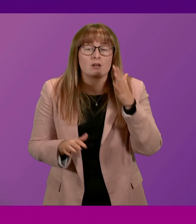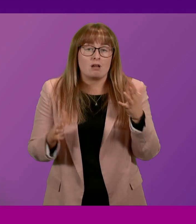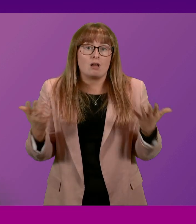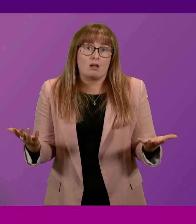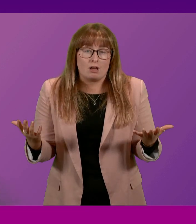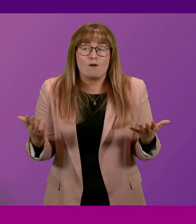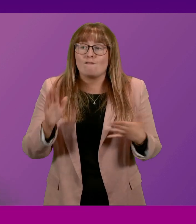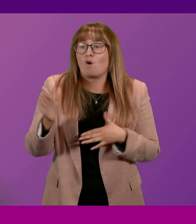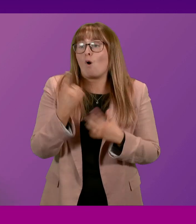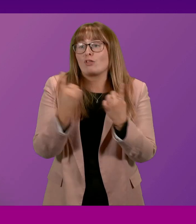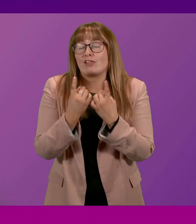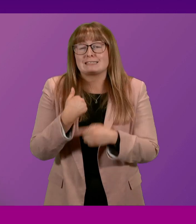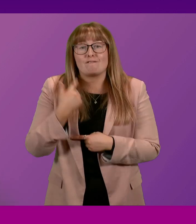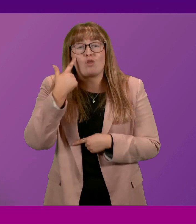Of all the things that I have ever thought about Anas Sarwar,